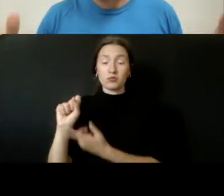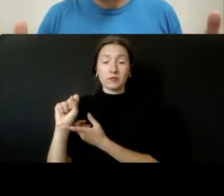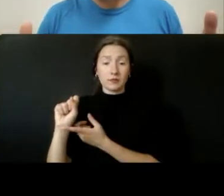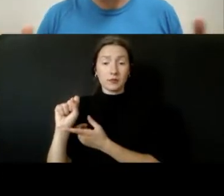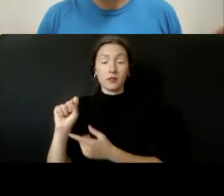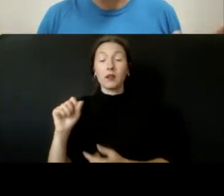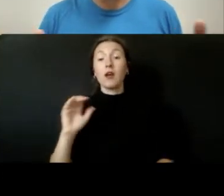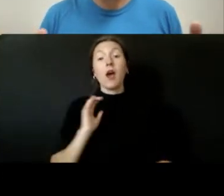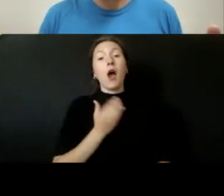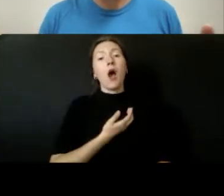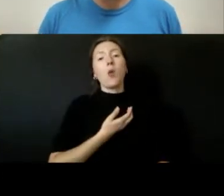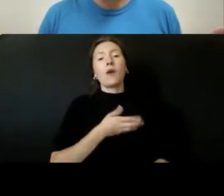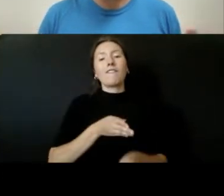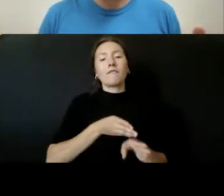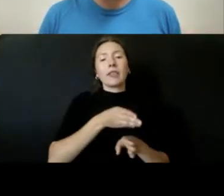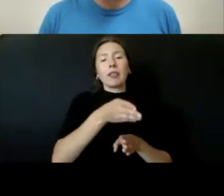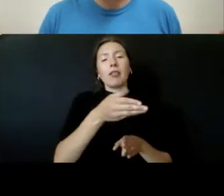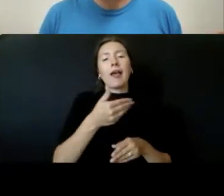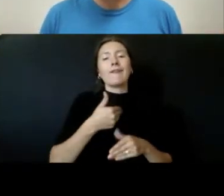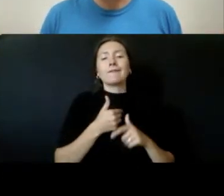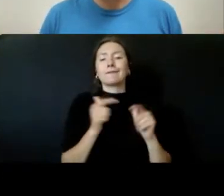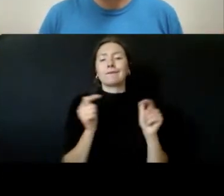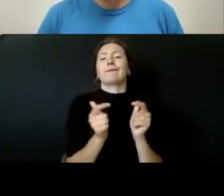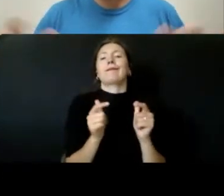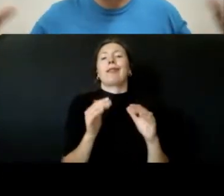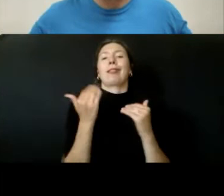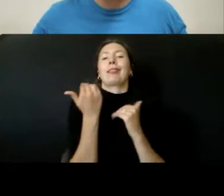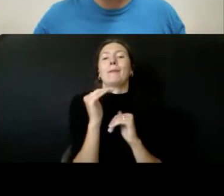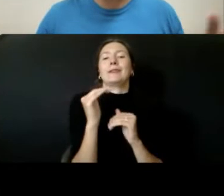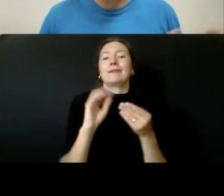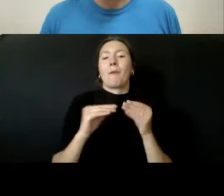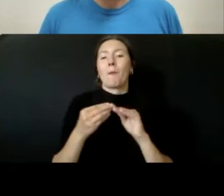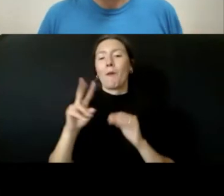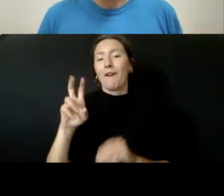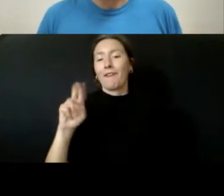you know uh there's there's a lot more systems out there now than there were but as far as authoring